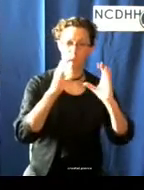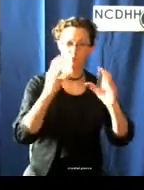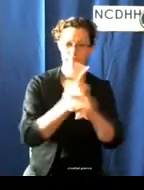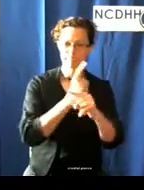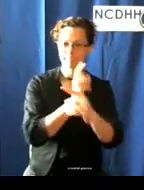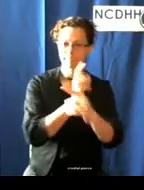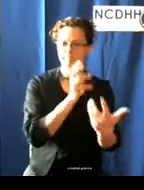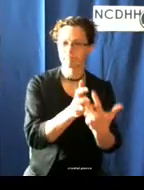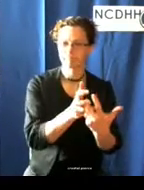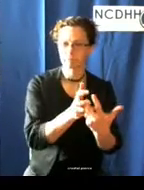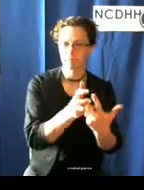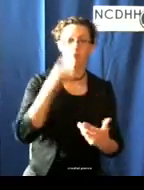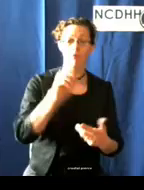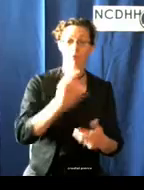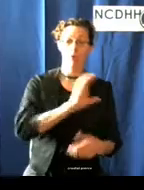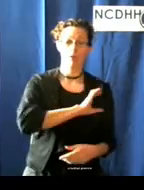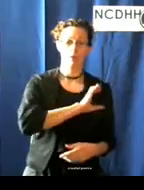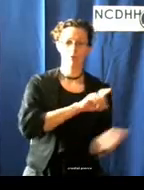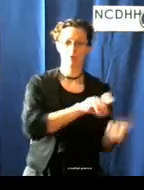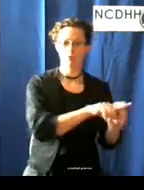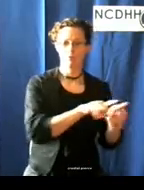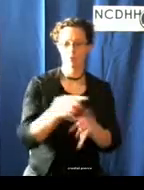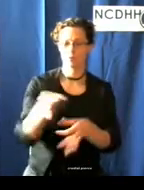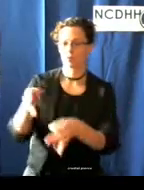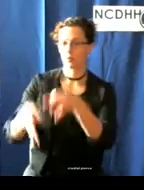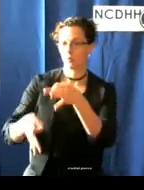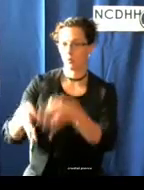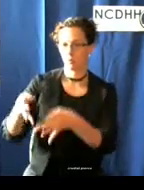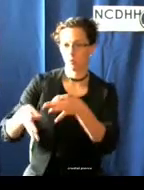THERE IS A DUTY AND AN OBLIGATION TO ENSURE THE COMMUNICATION